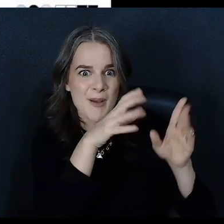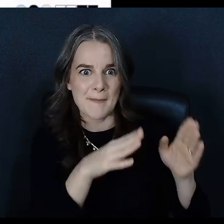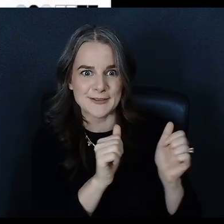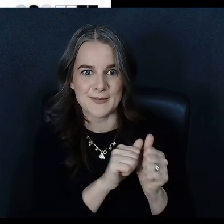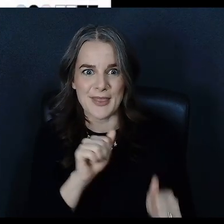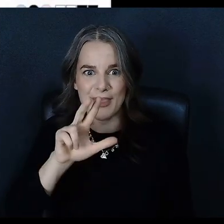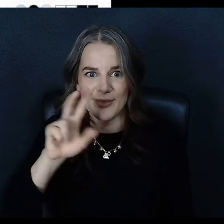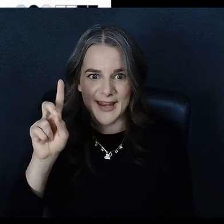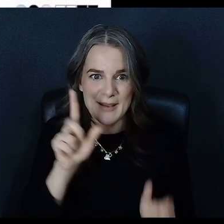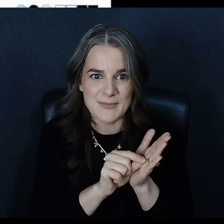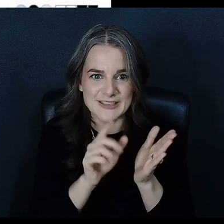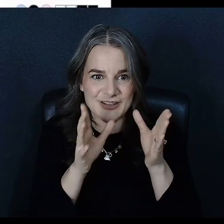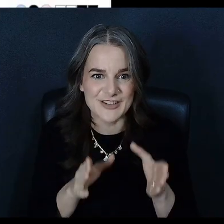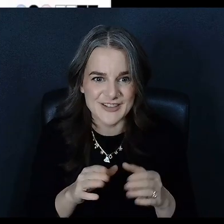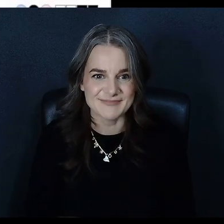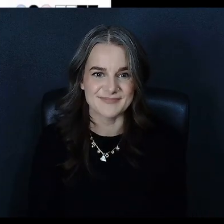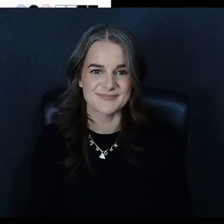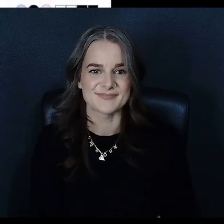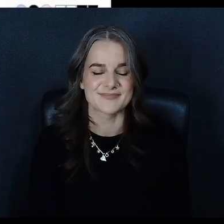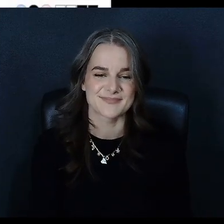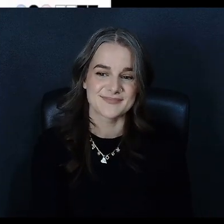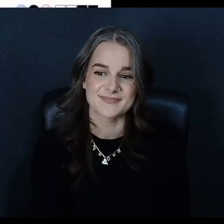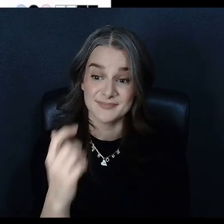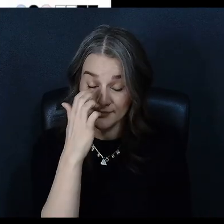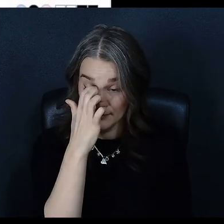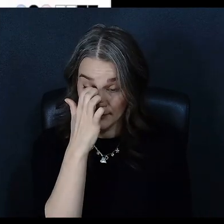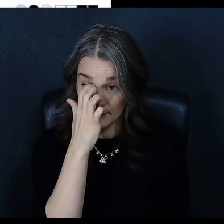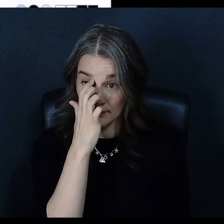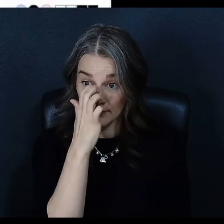Maybe we need an alternate keyboard of any kind.